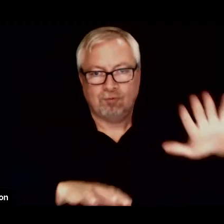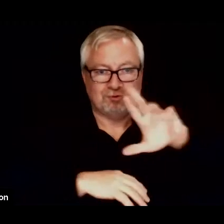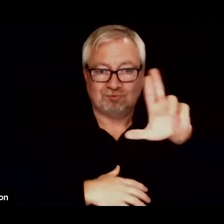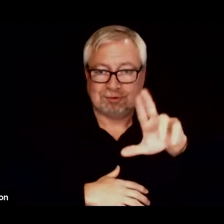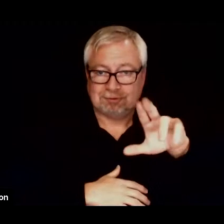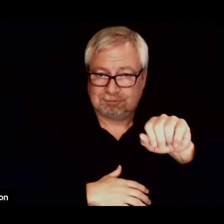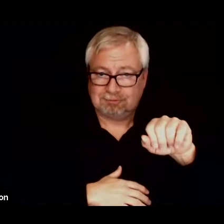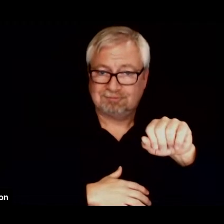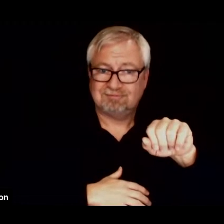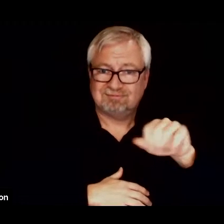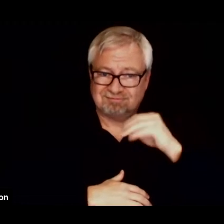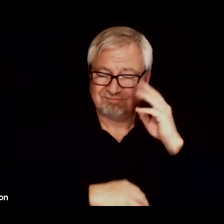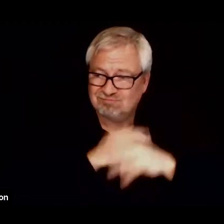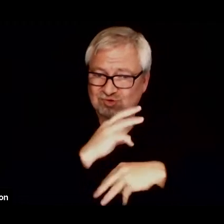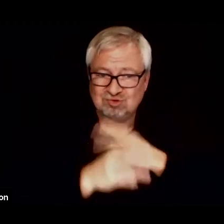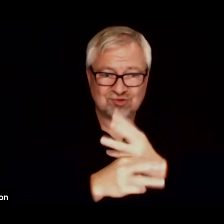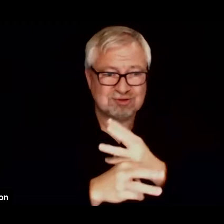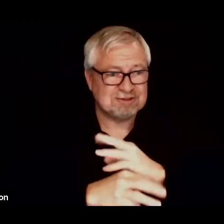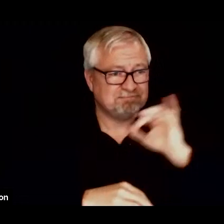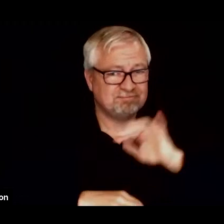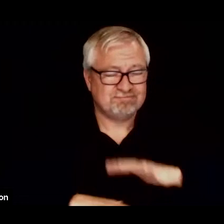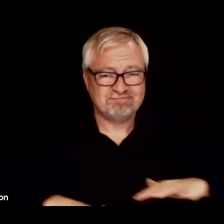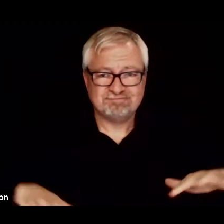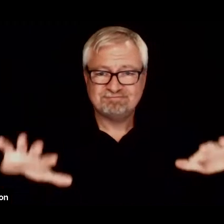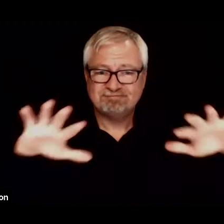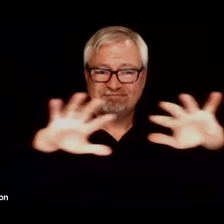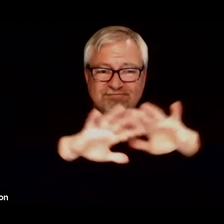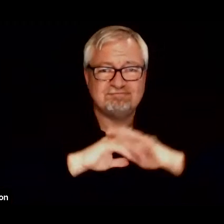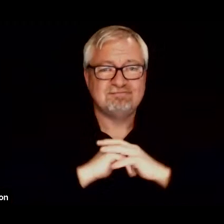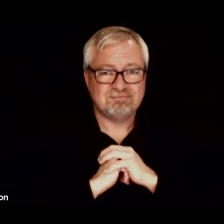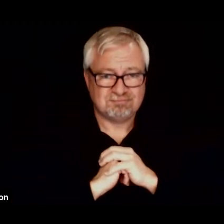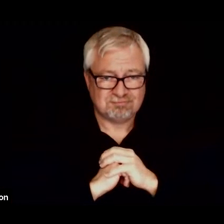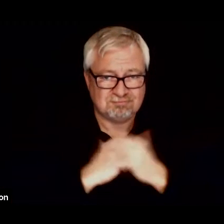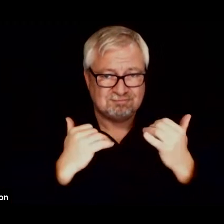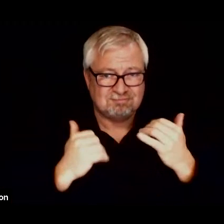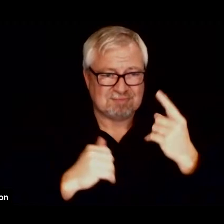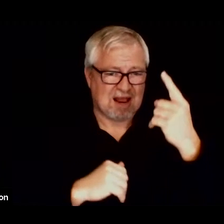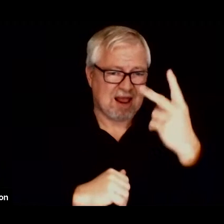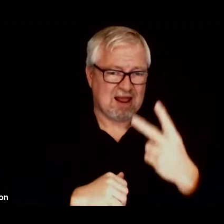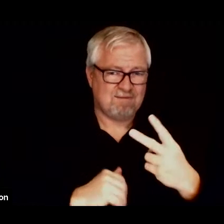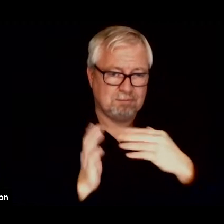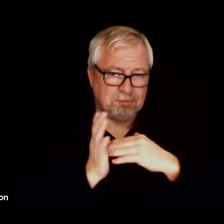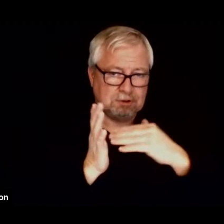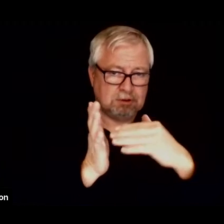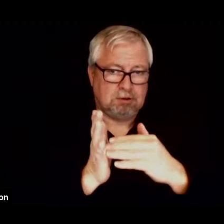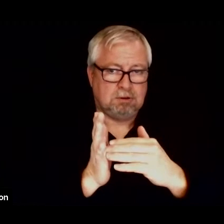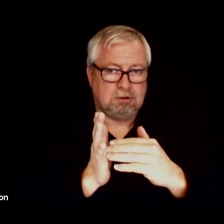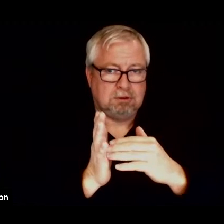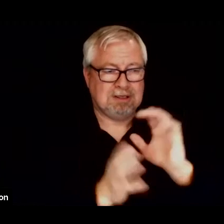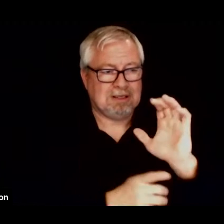pretty routinely now. Over half a million cases every day around the world and unfortunately